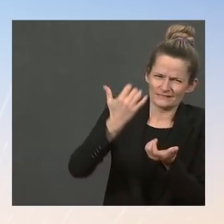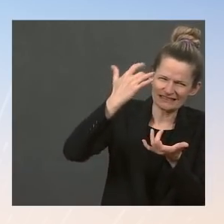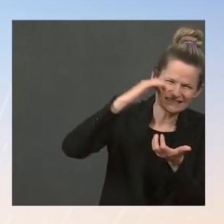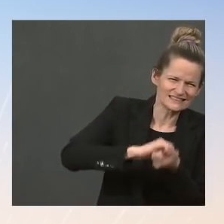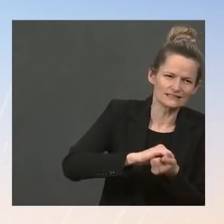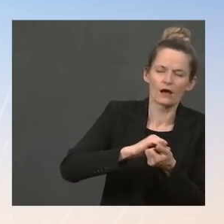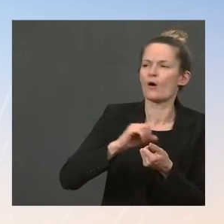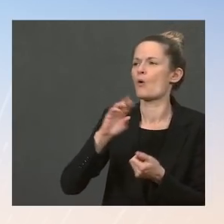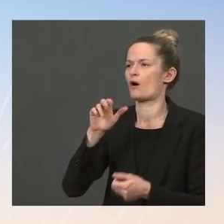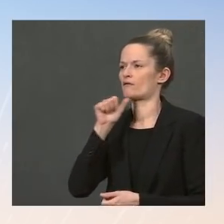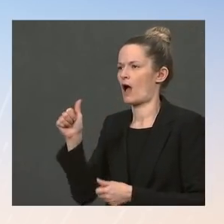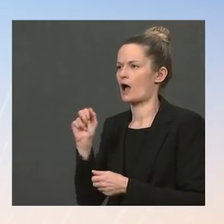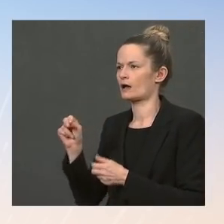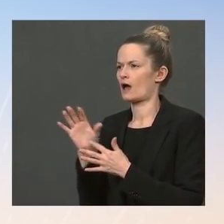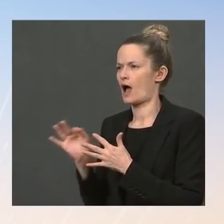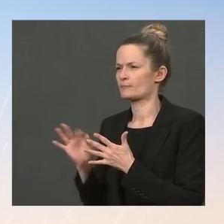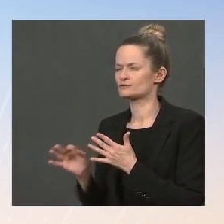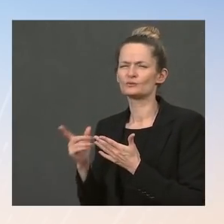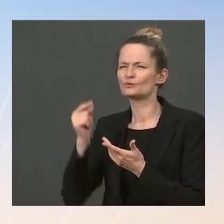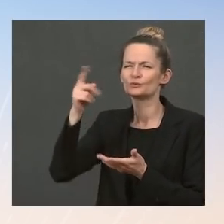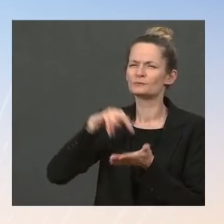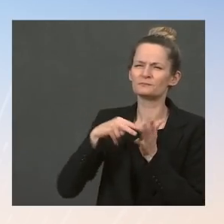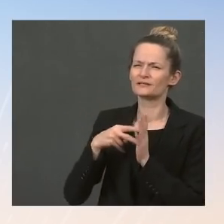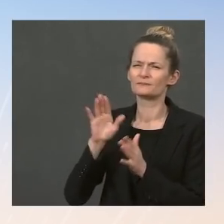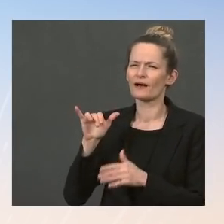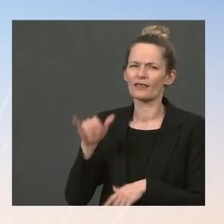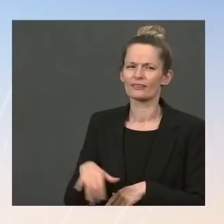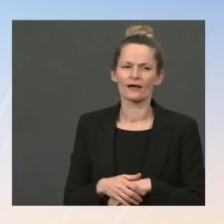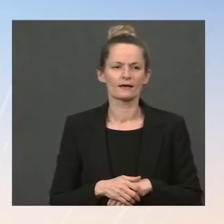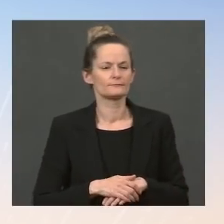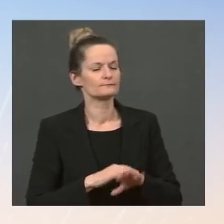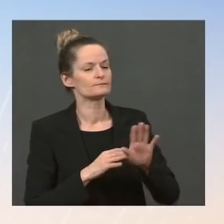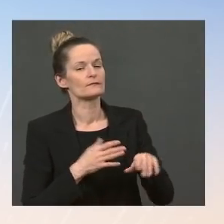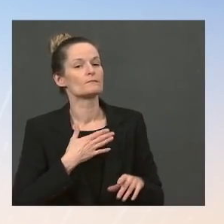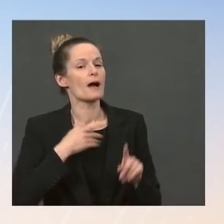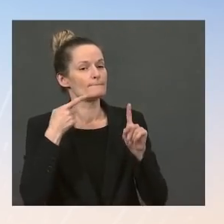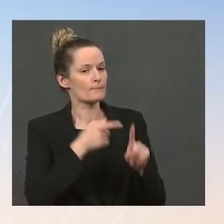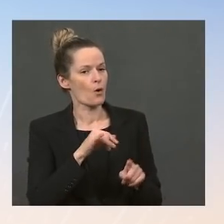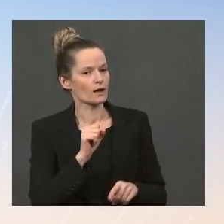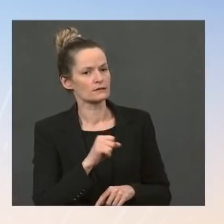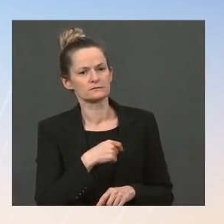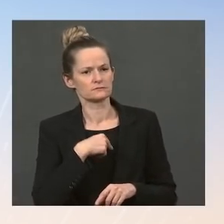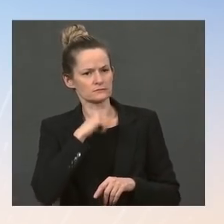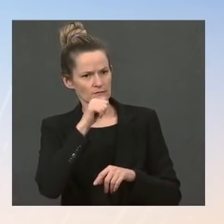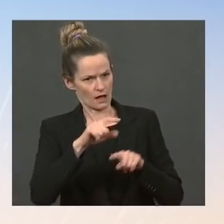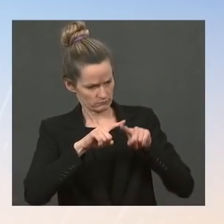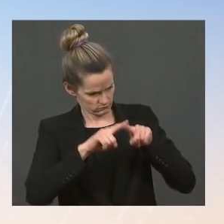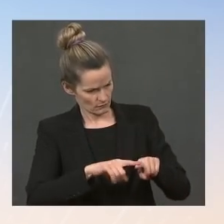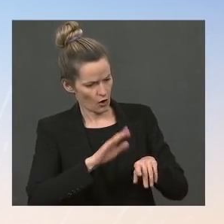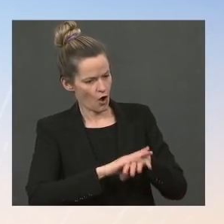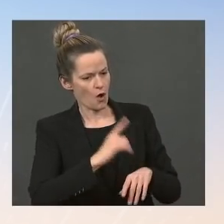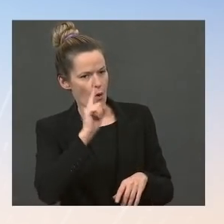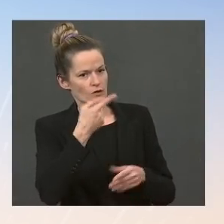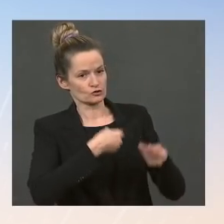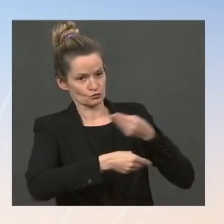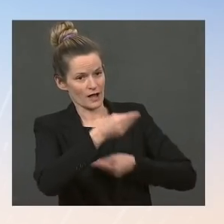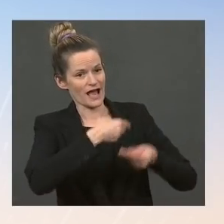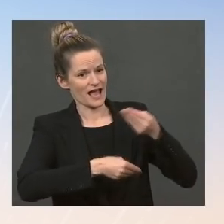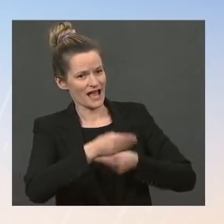is it's not just trade -- right? -- and there are a range of ways we can work with countries in the region and forge a range of partnerships.